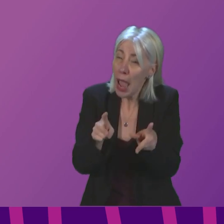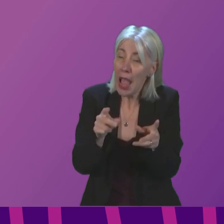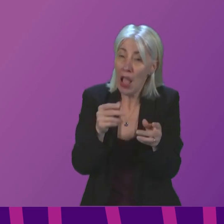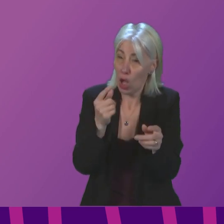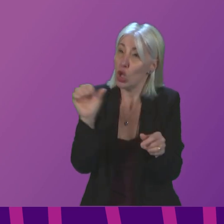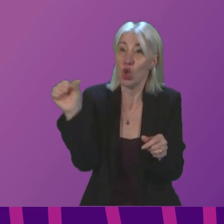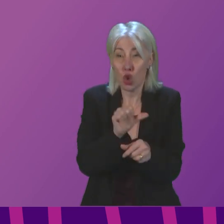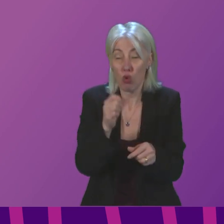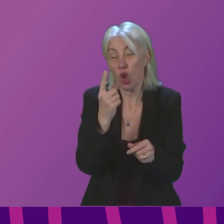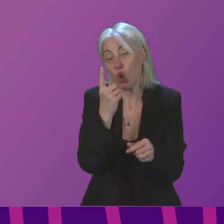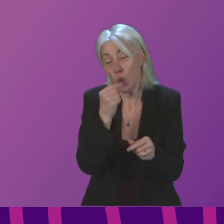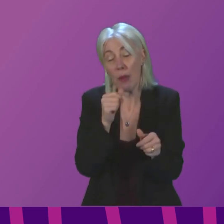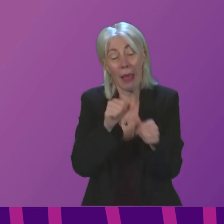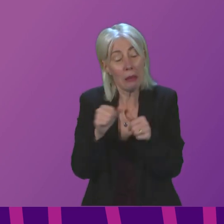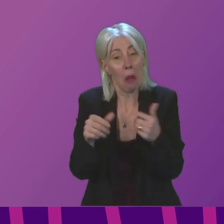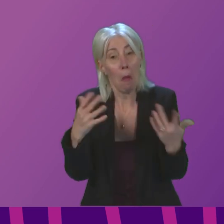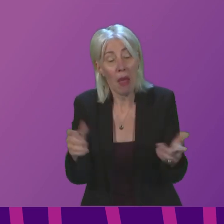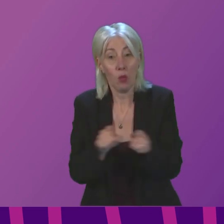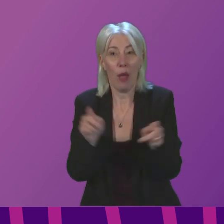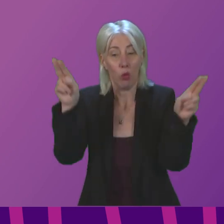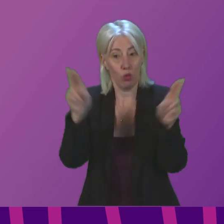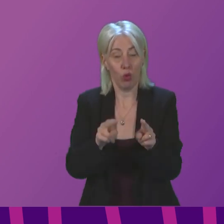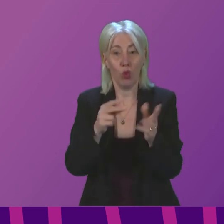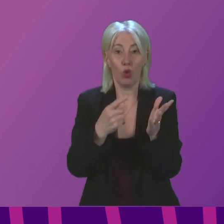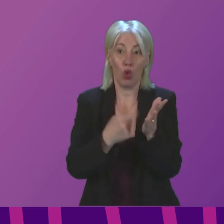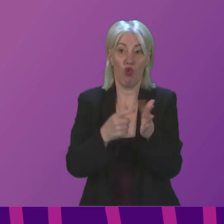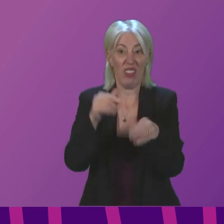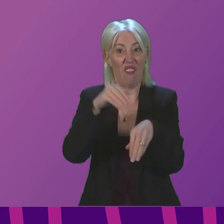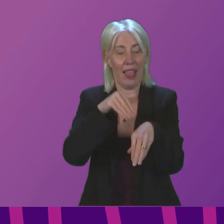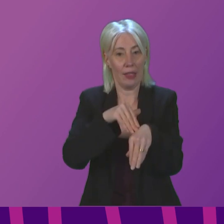in punishing and reducing reoffending. I accept that that presents difficult, challenging